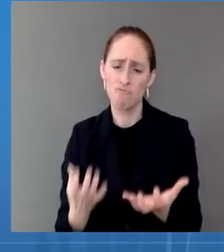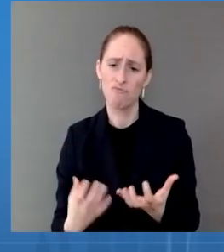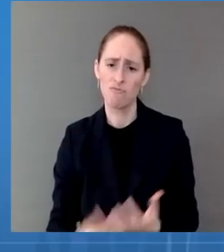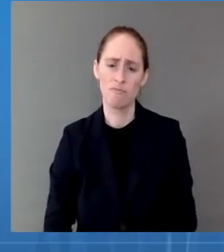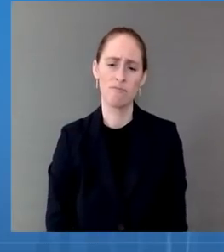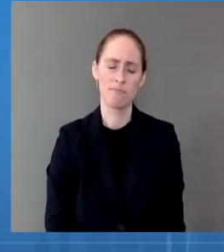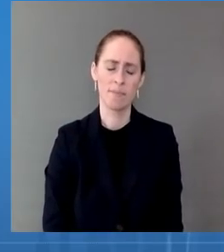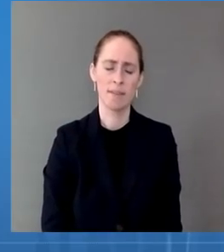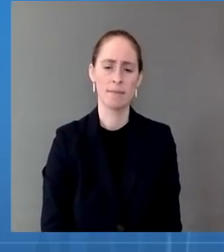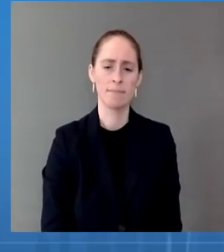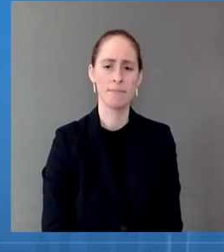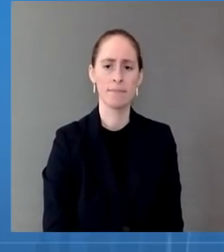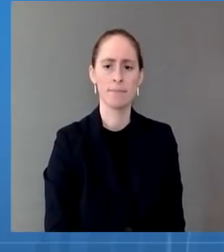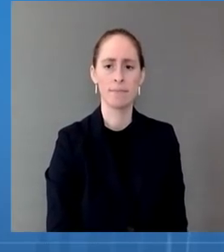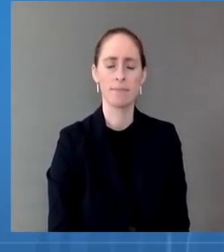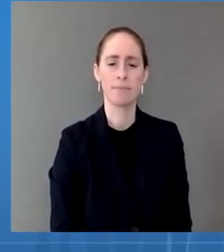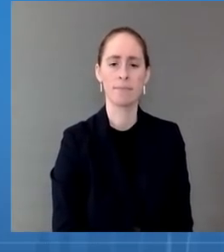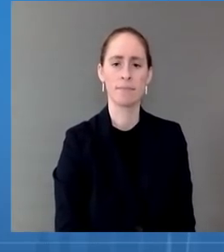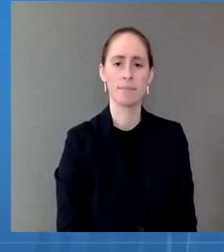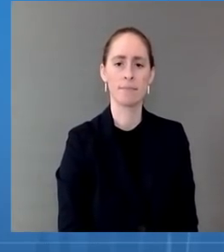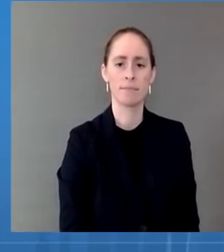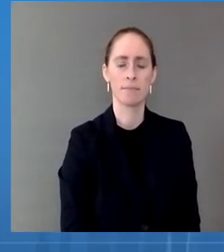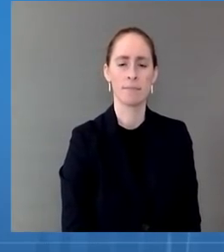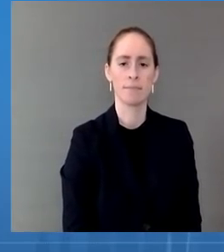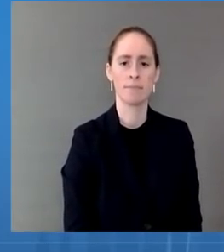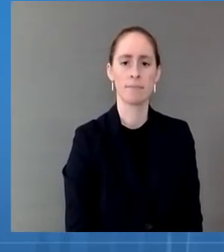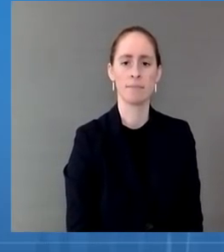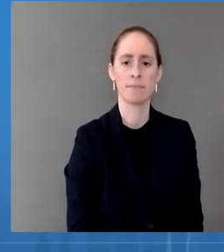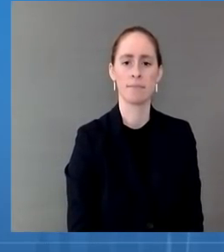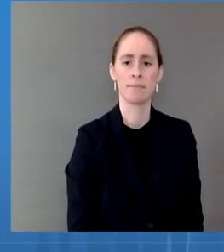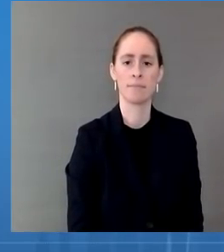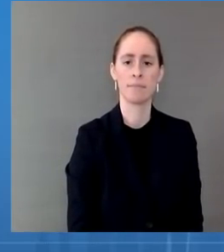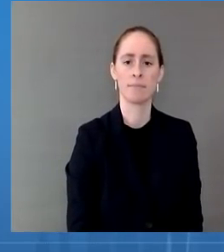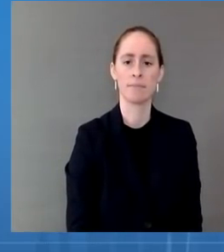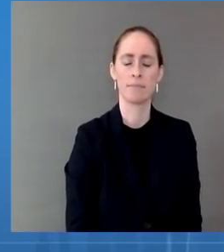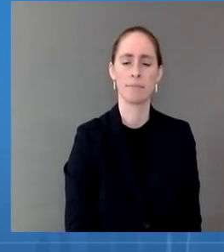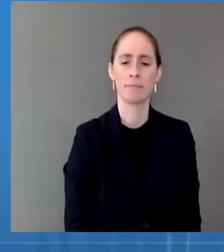The Press: There you go. Thank you so much for taking my question. I just wanted to follow up on the travel ban,